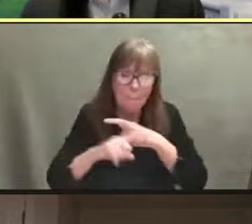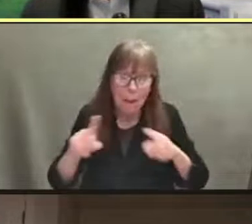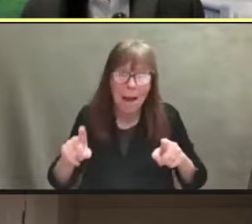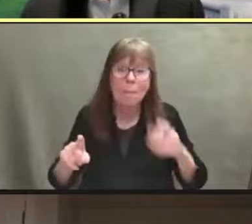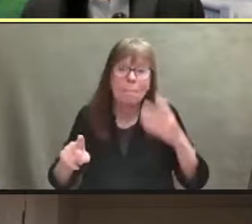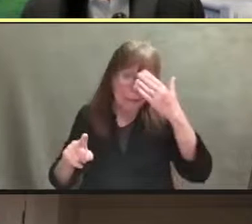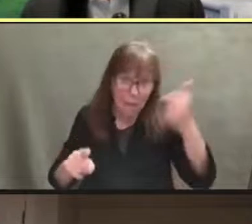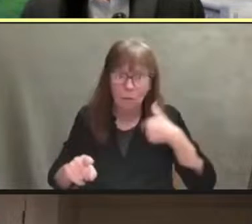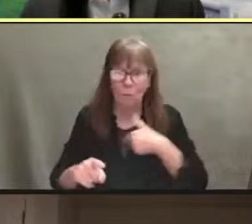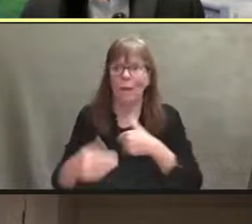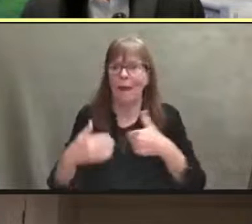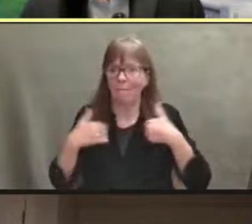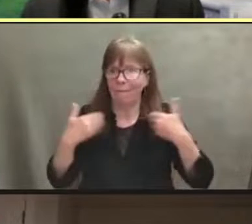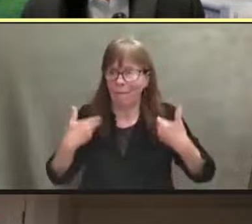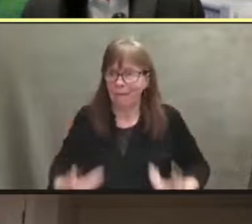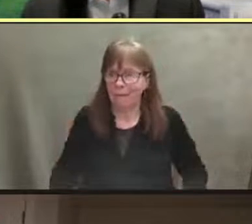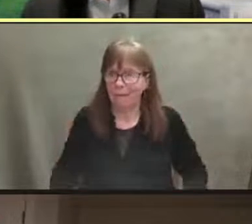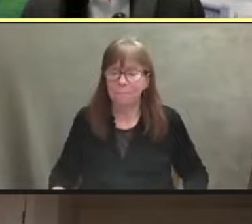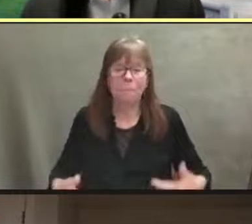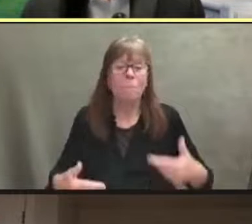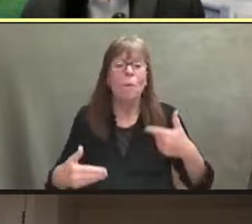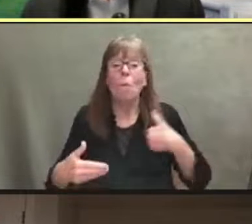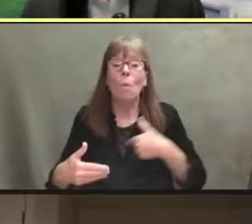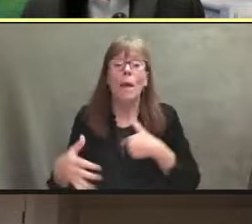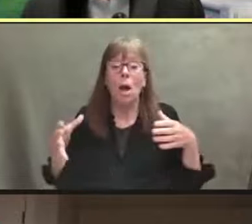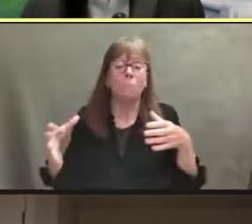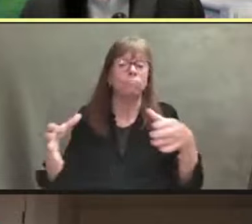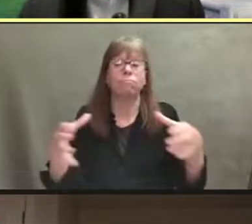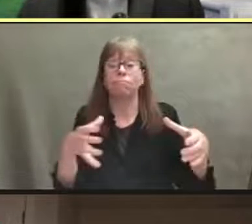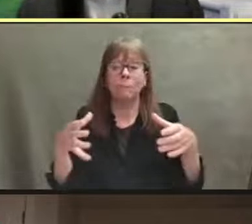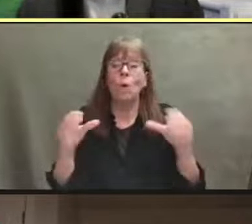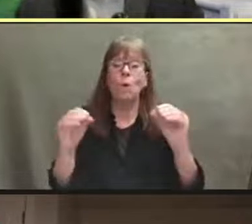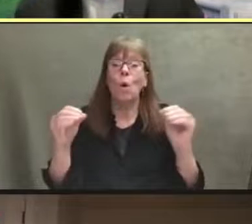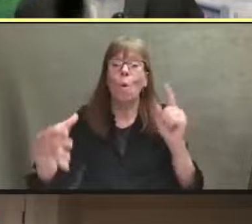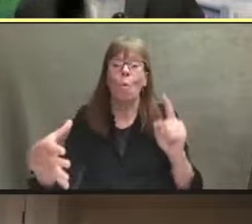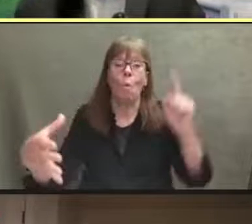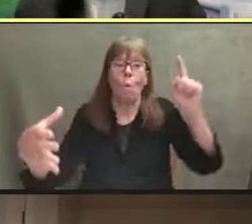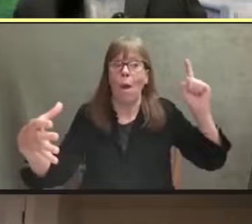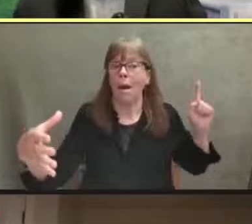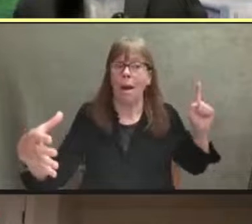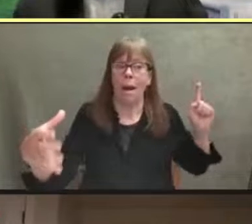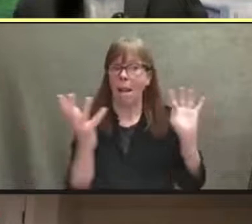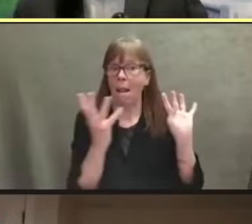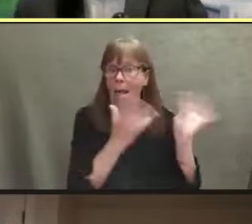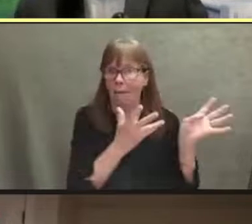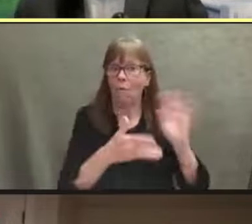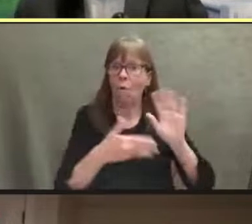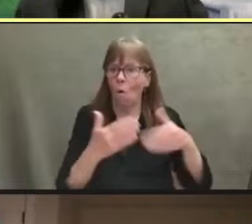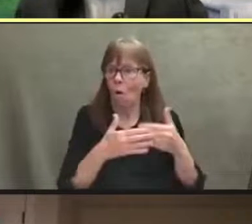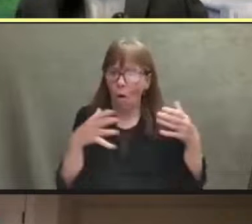with nobody left behind. This is disability justice.” And on the right,